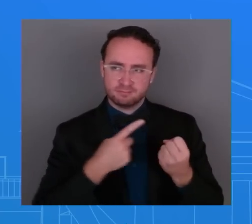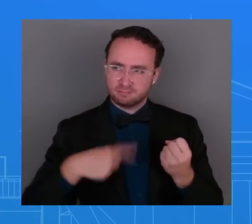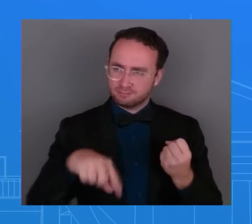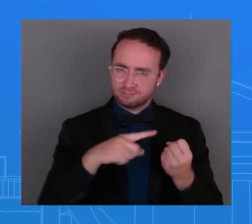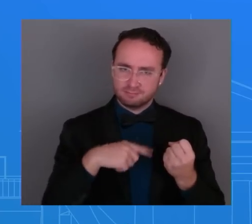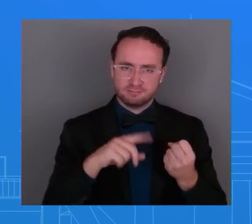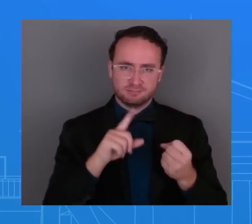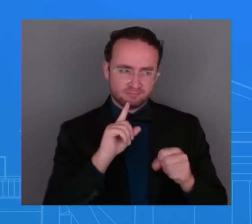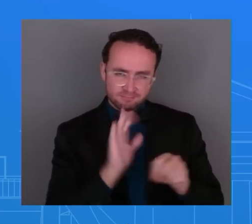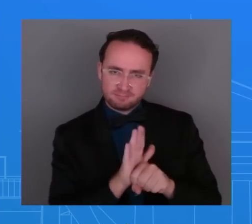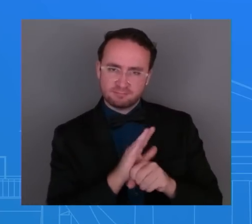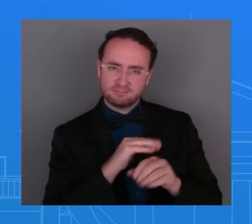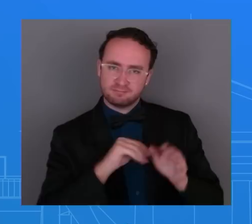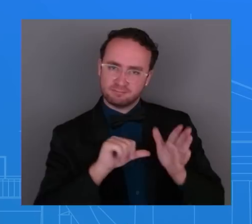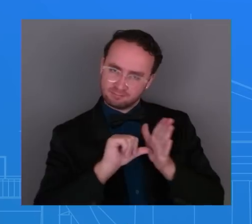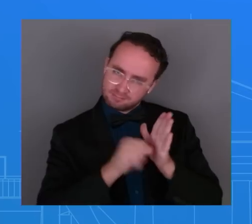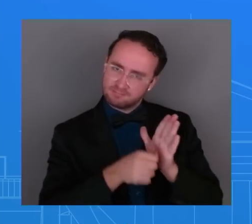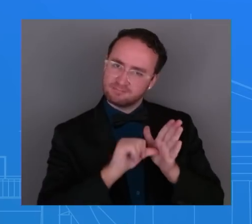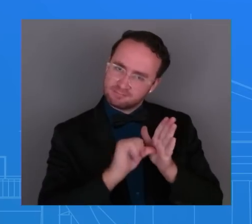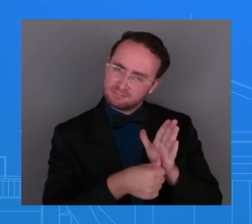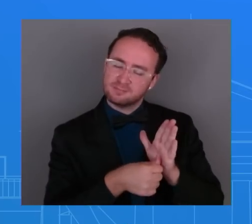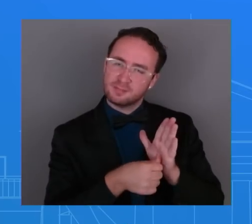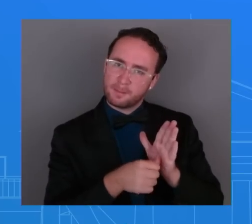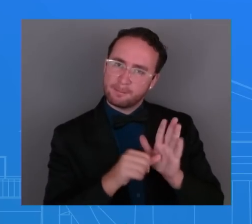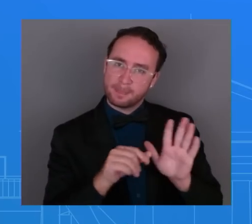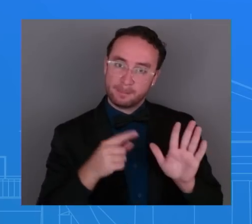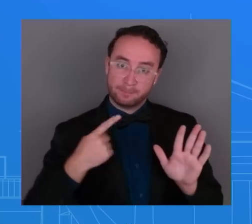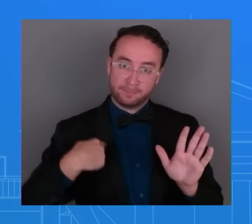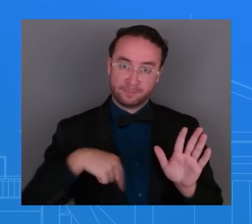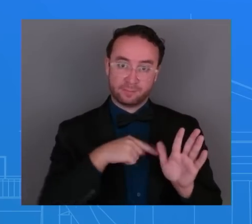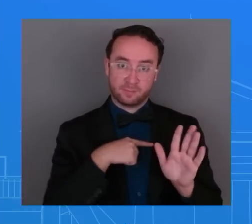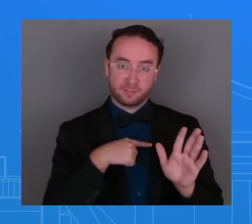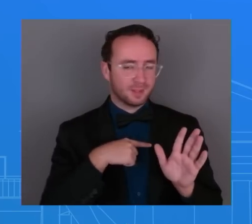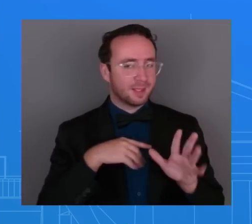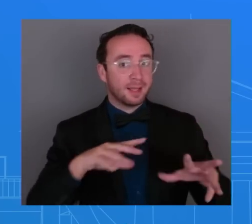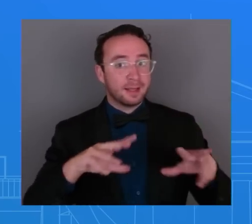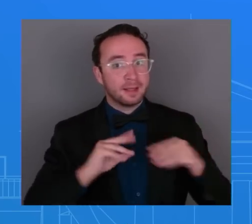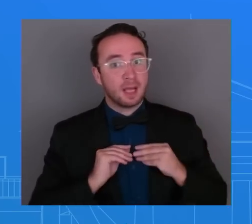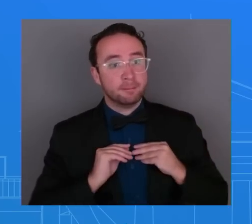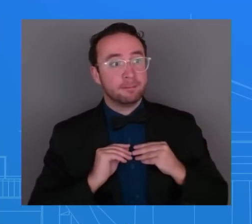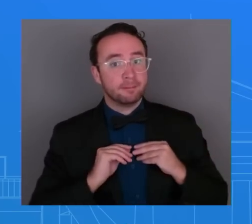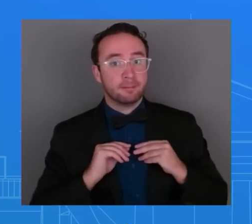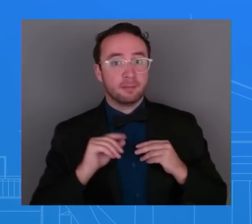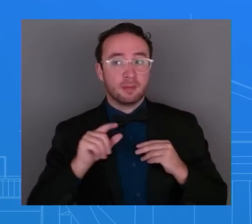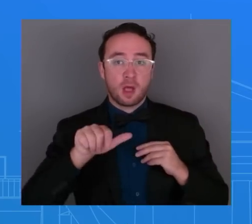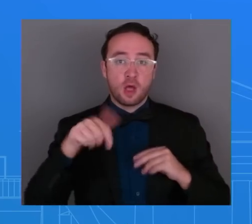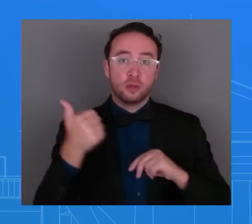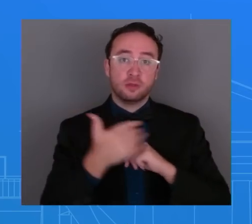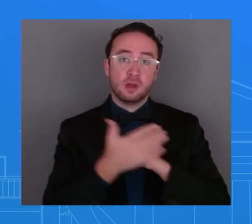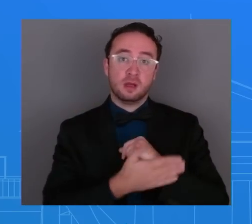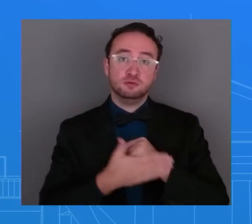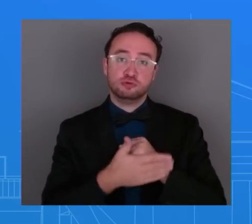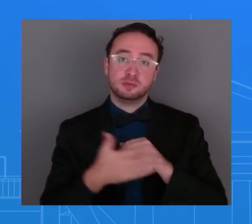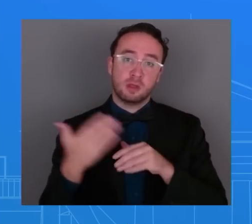anything like this, influence or interference efforts. And so -- and we have made that very clear with foreign actors,